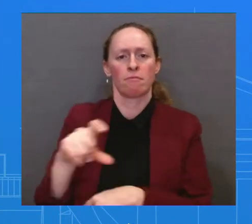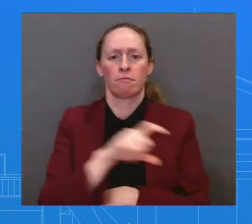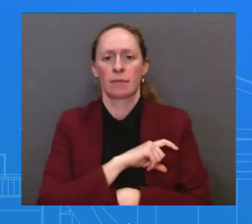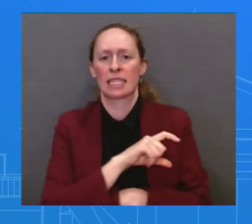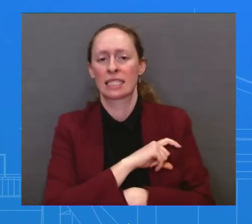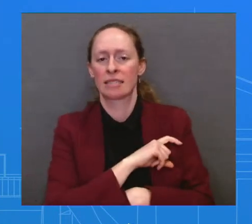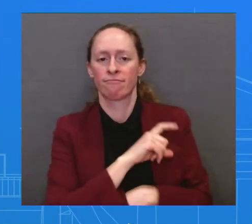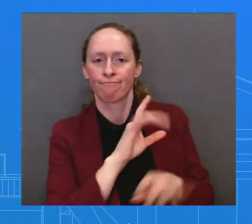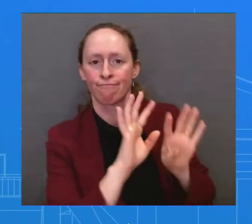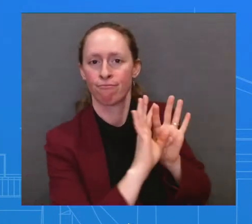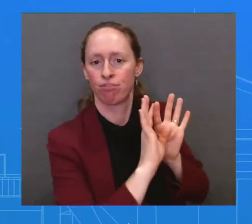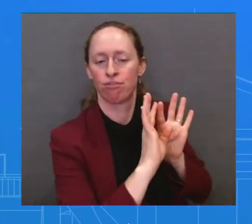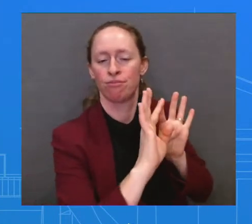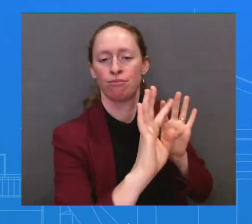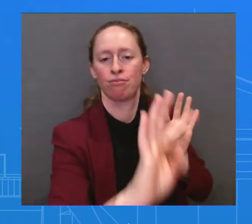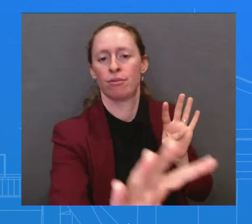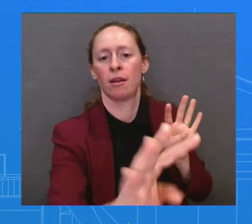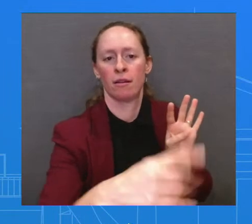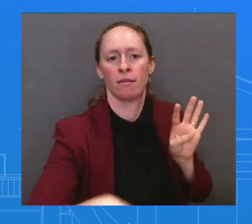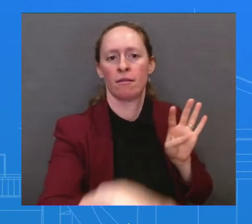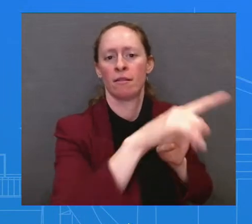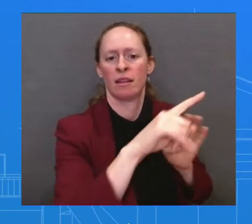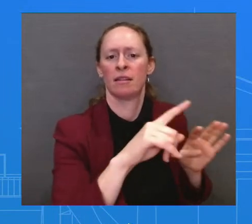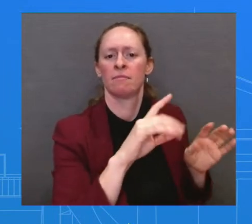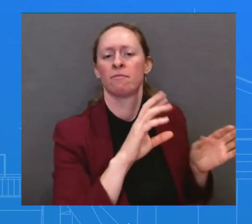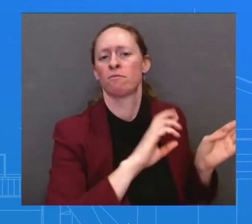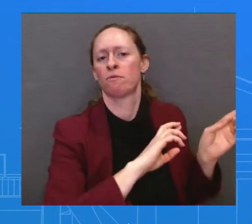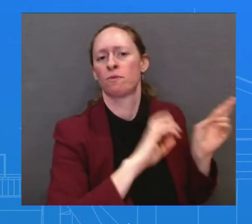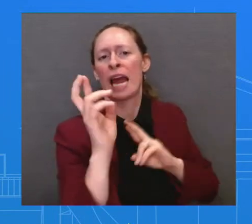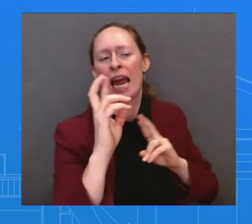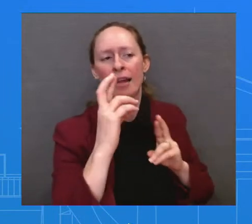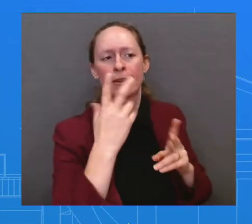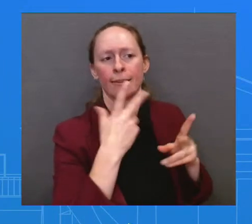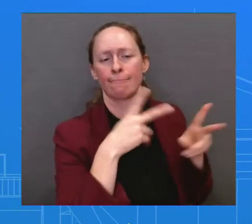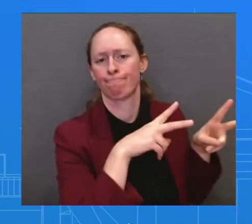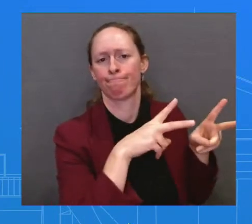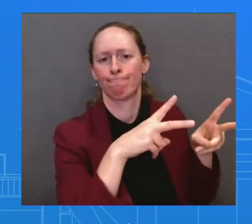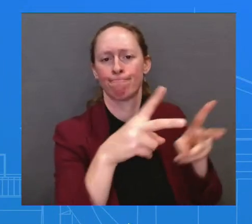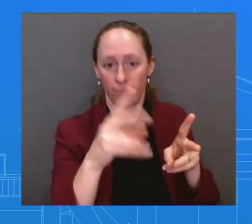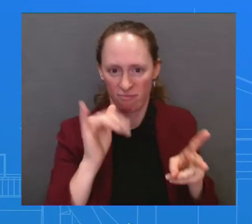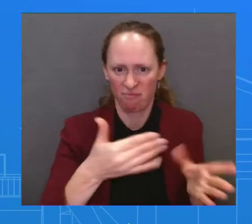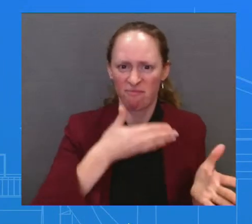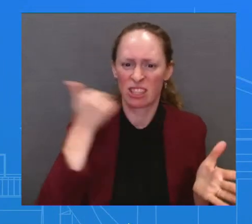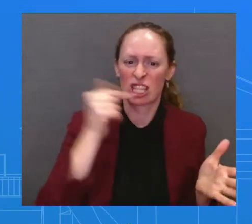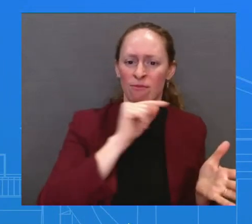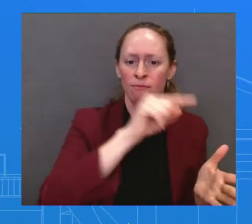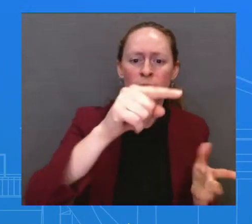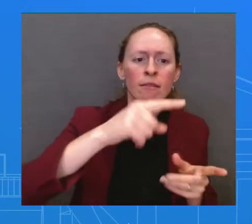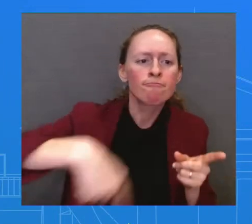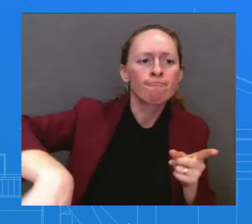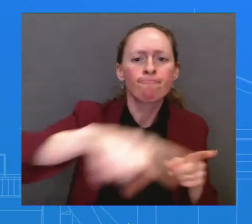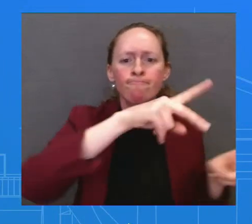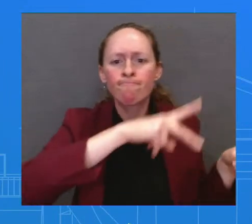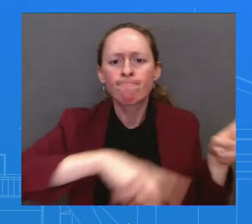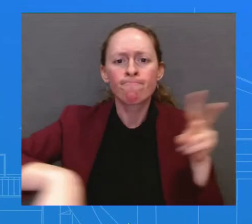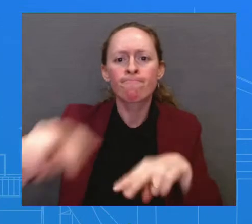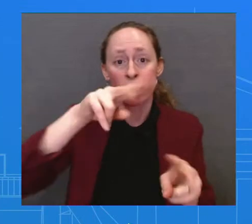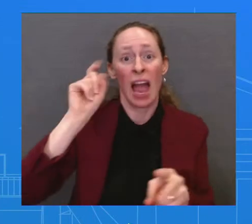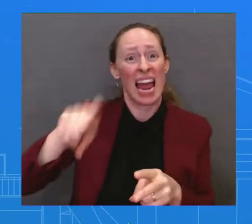and officer out in the field. This is up to -- up to -- this on top of the 2,500 National Guard personnel also deployed.